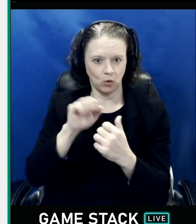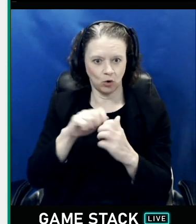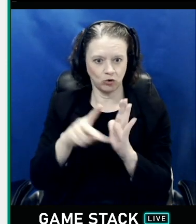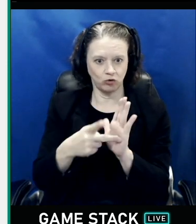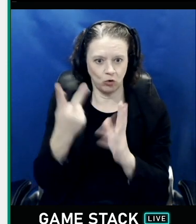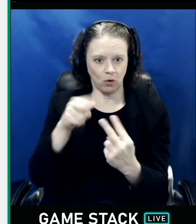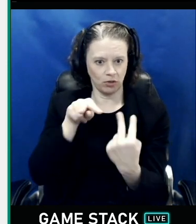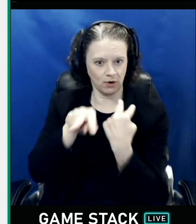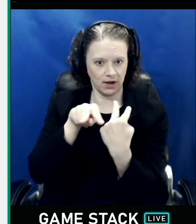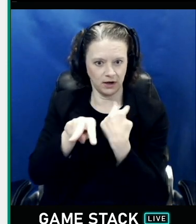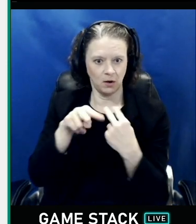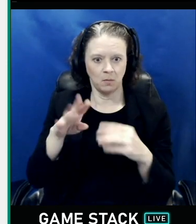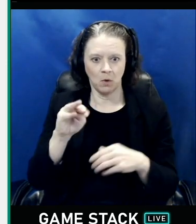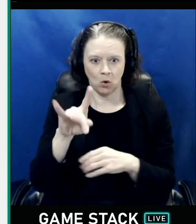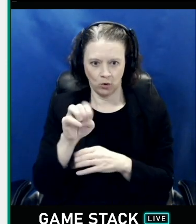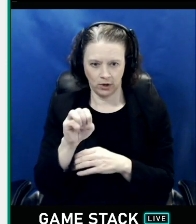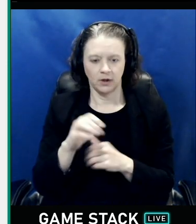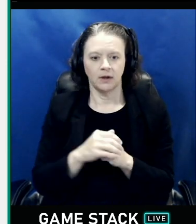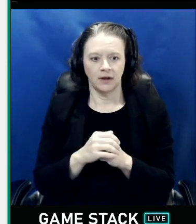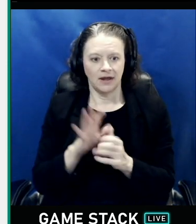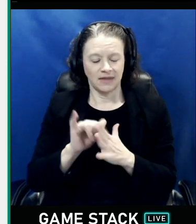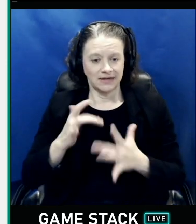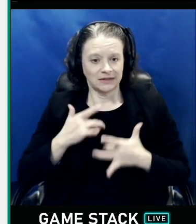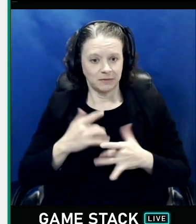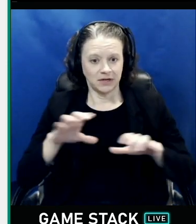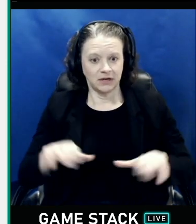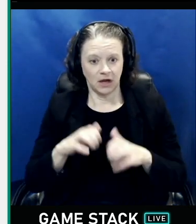occurs during branch prediction and is typically done using round robin